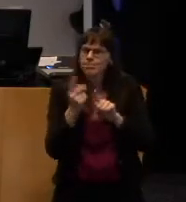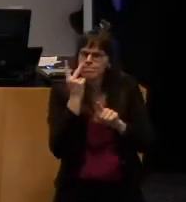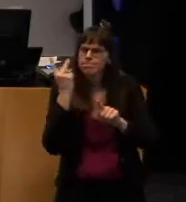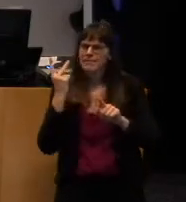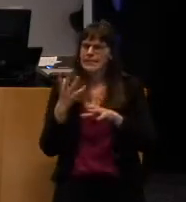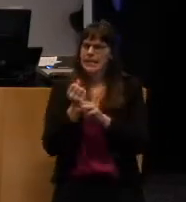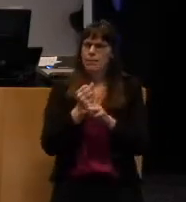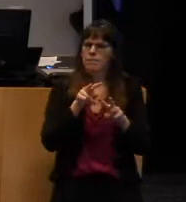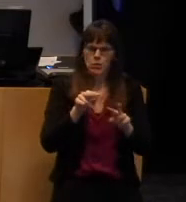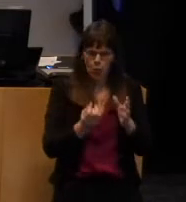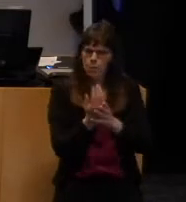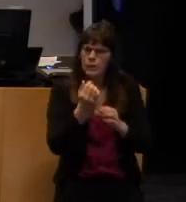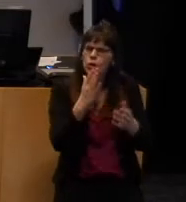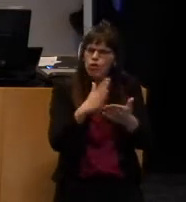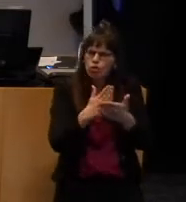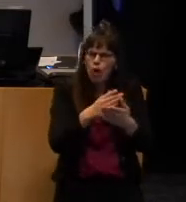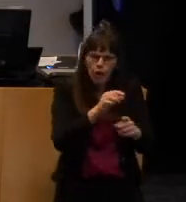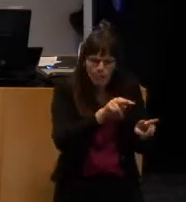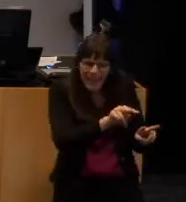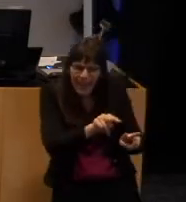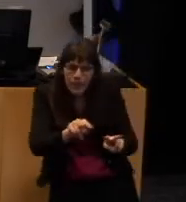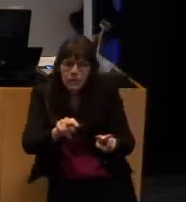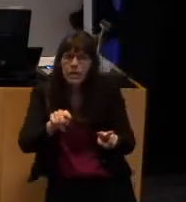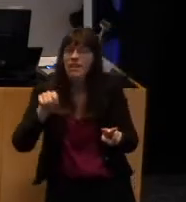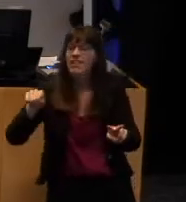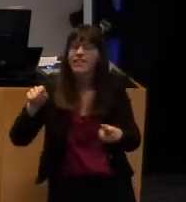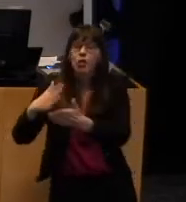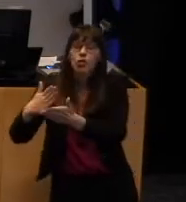and sometimes an interpreter would ask me what I thought about what they had done,